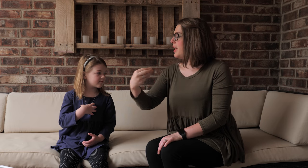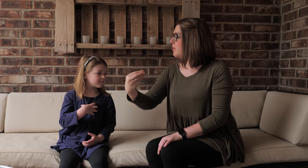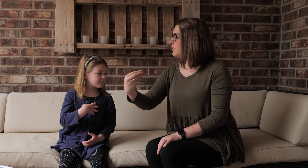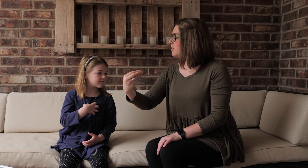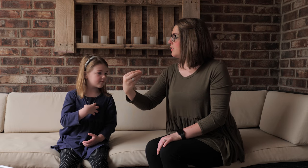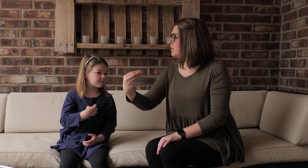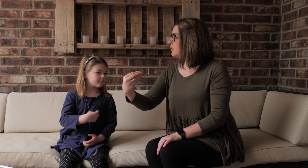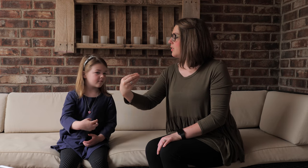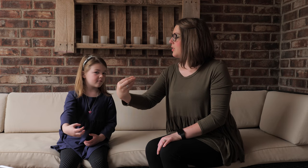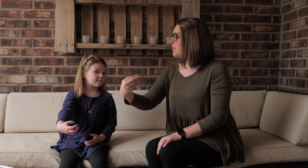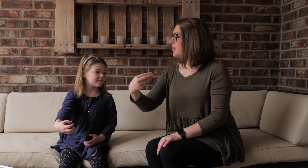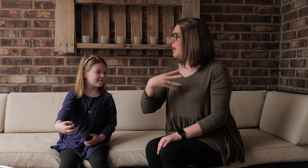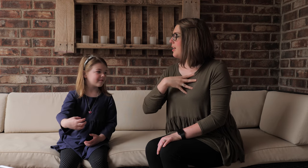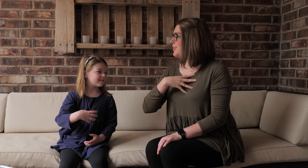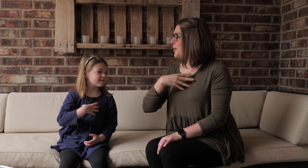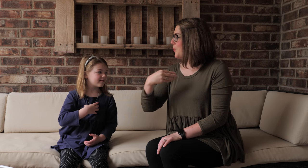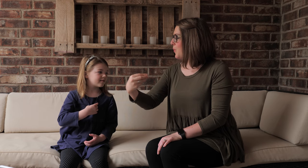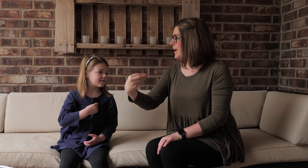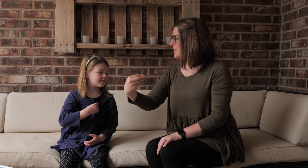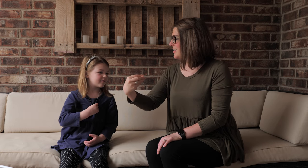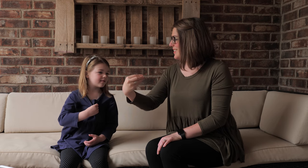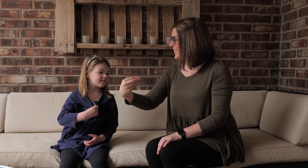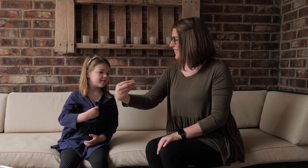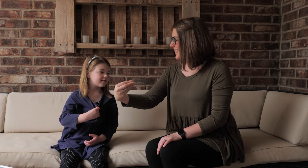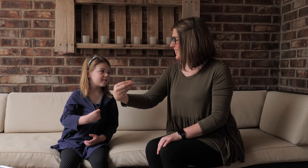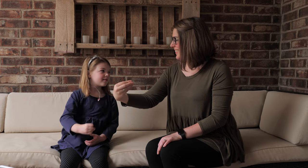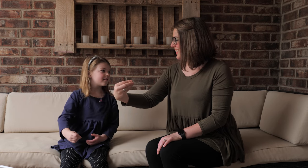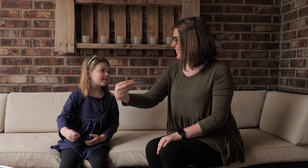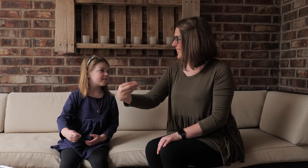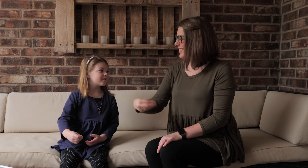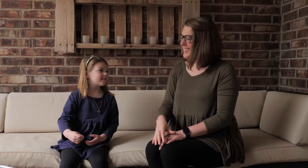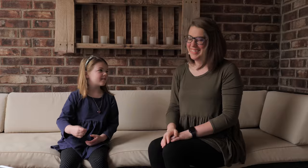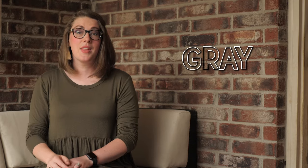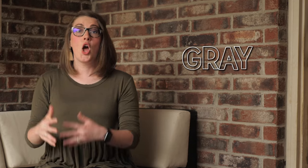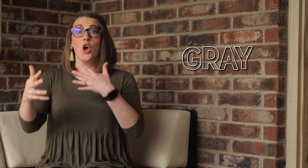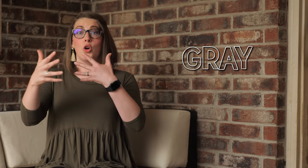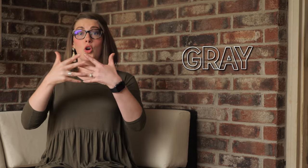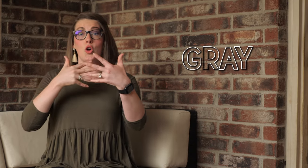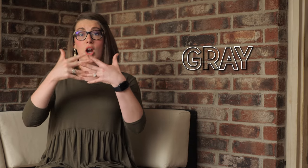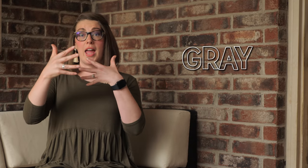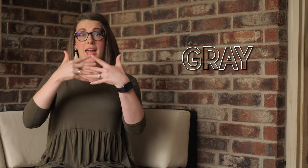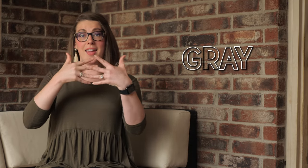way out. There you go white. Gray